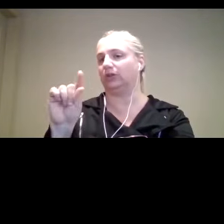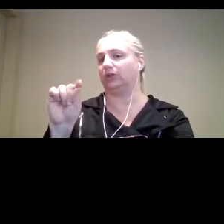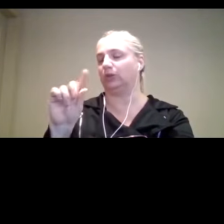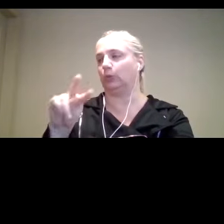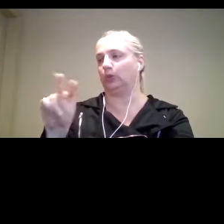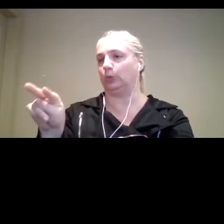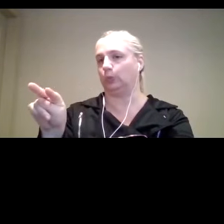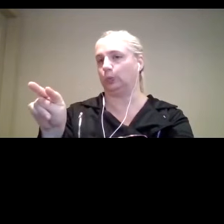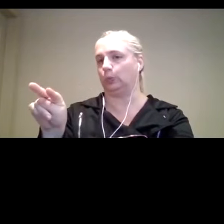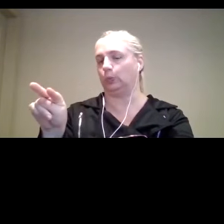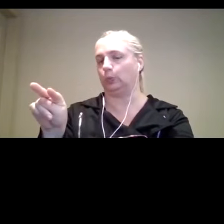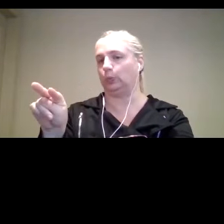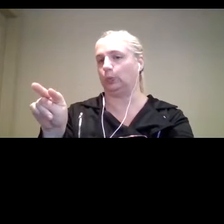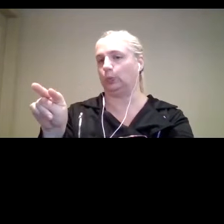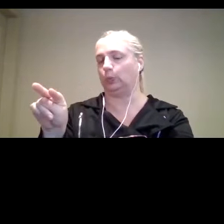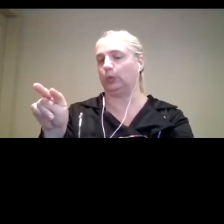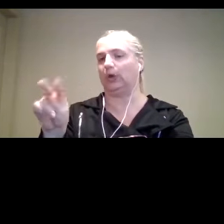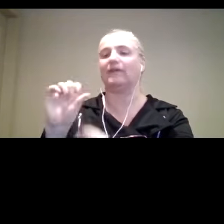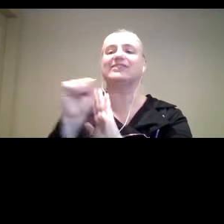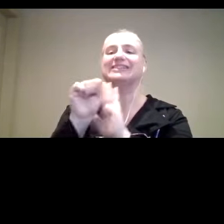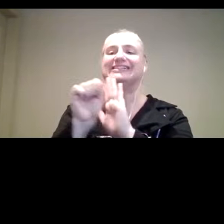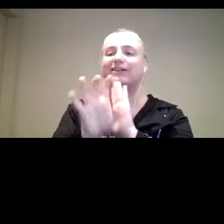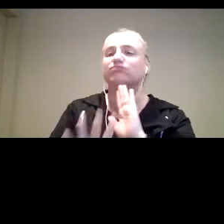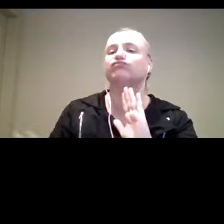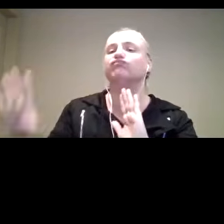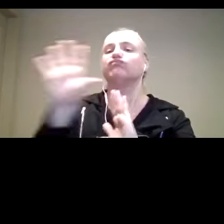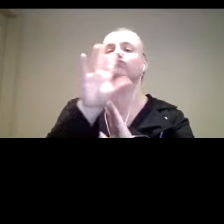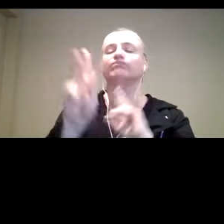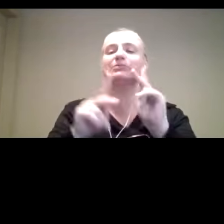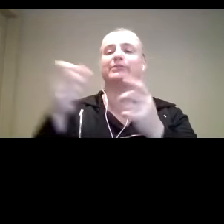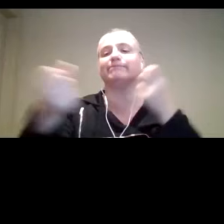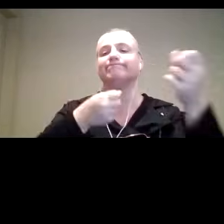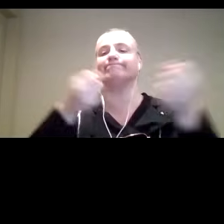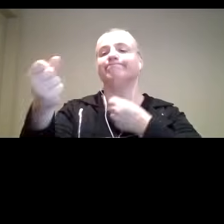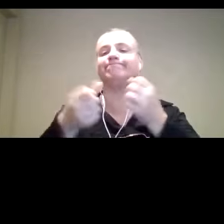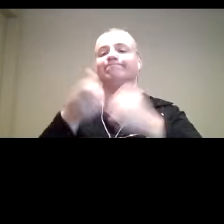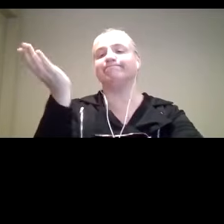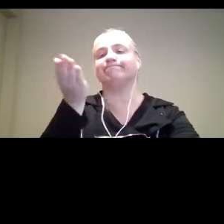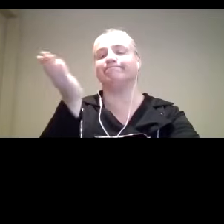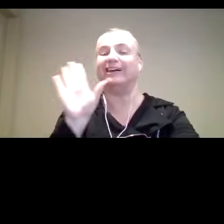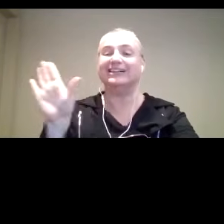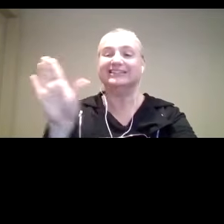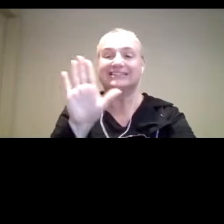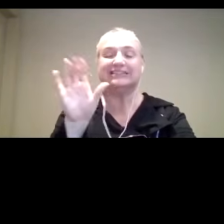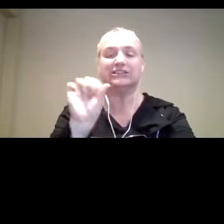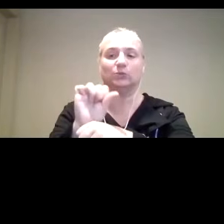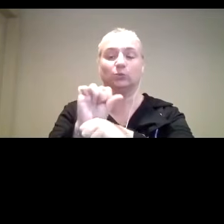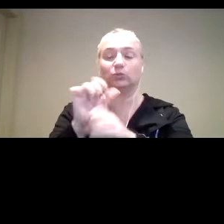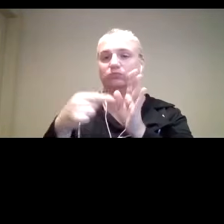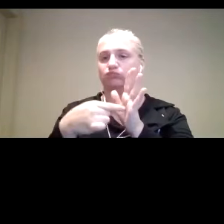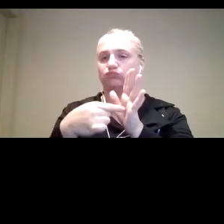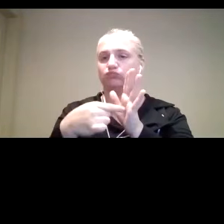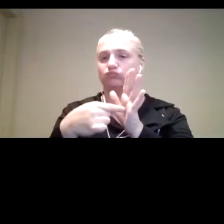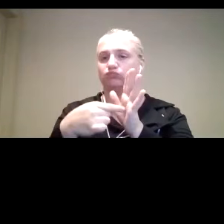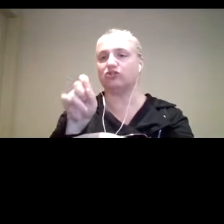coming to talk about their work. And for example, Jeff Herzberg is coming